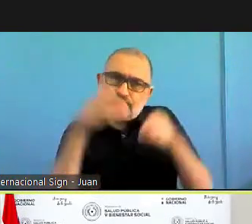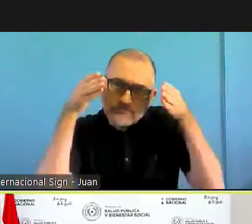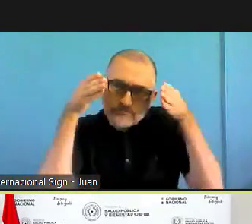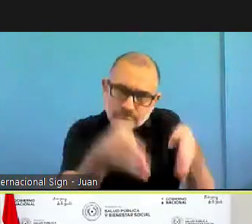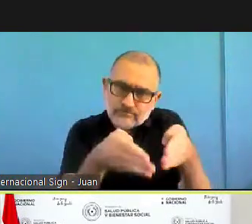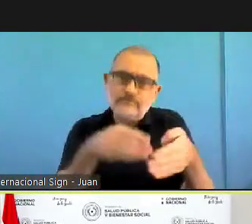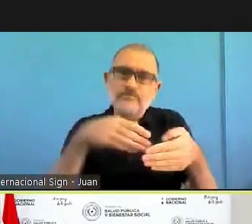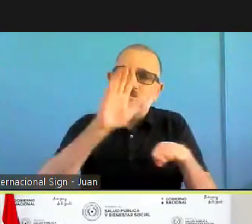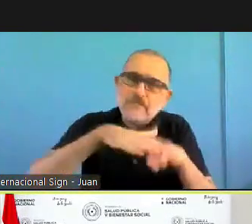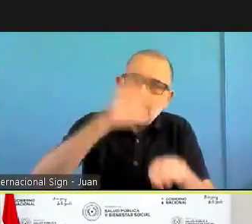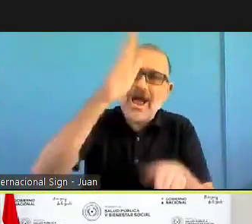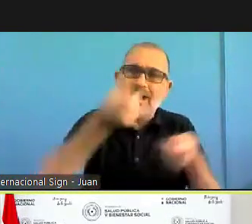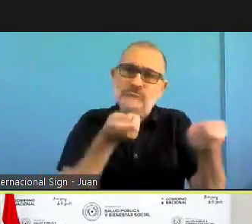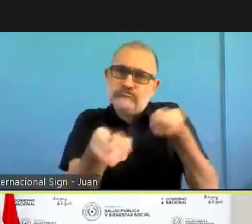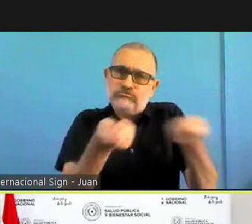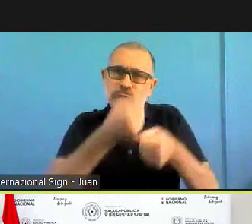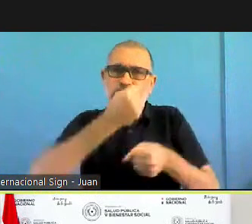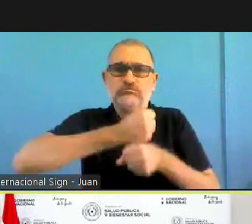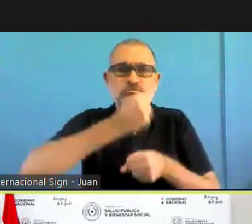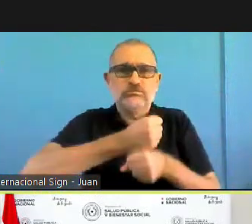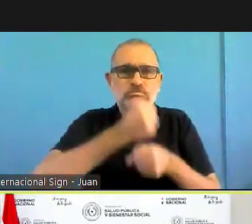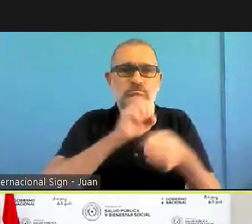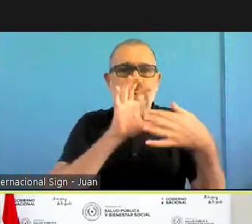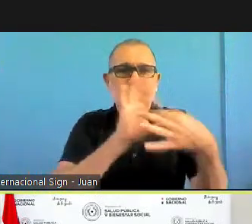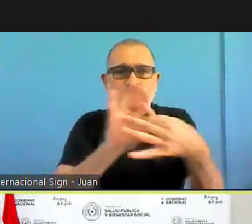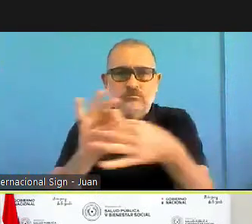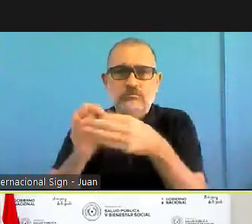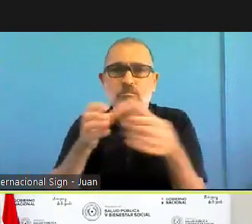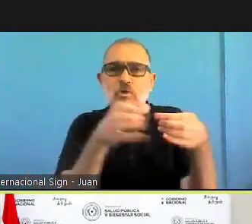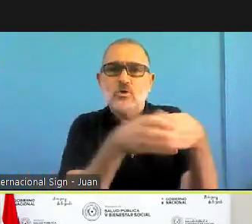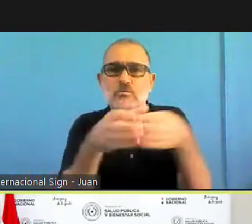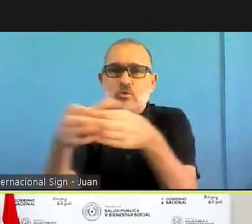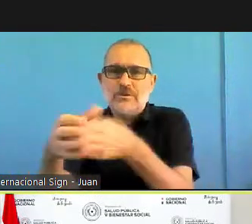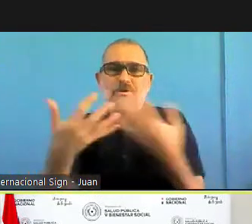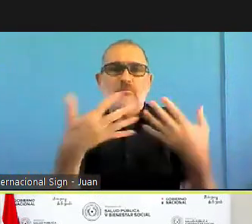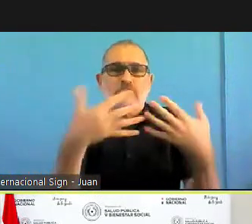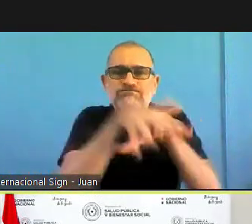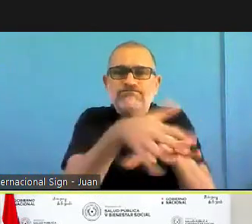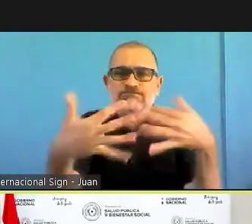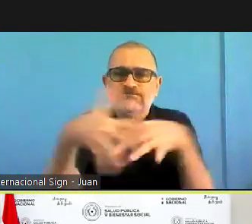: Stability of systems, prevention, quality.